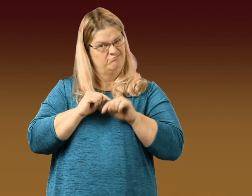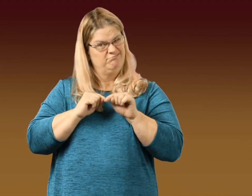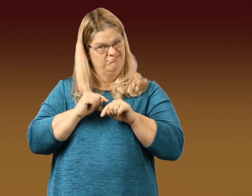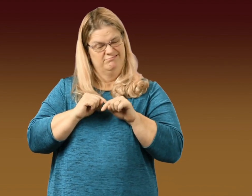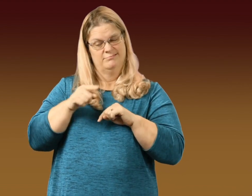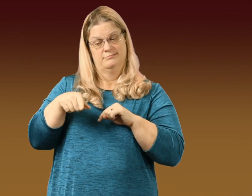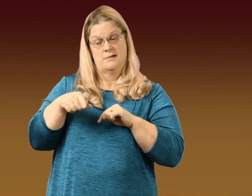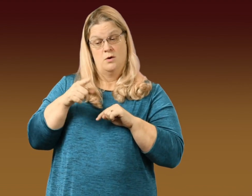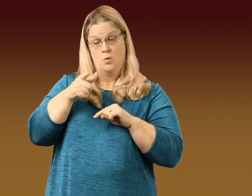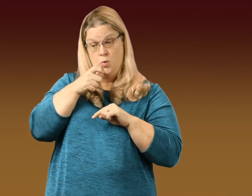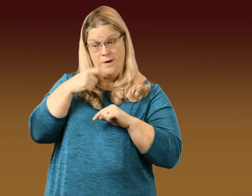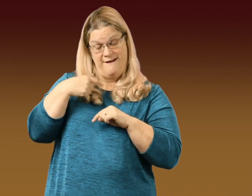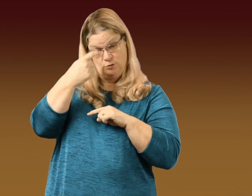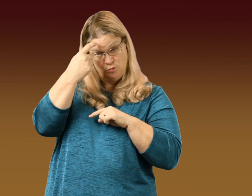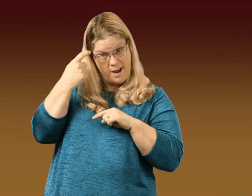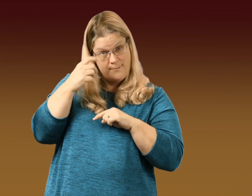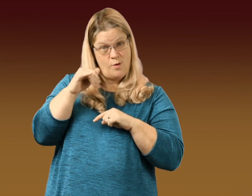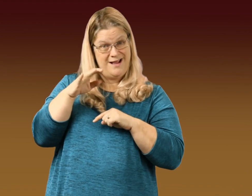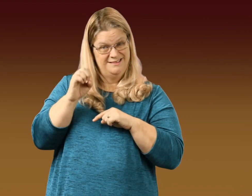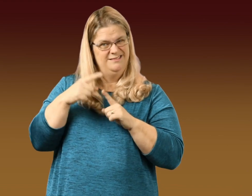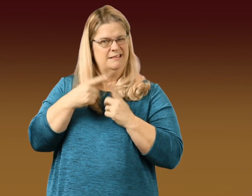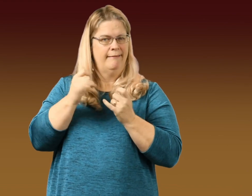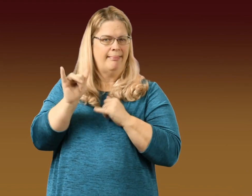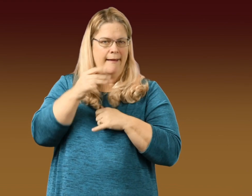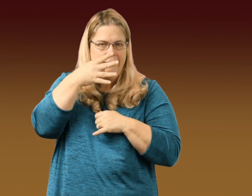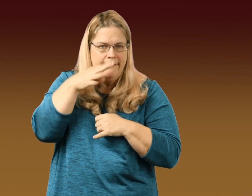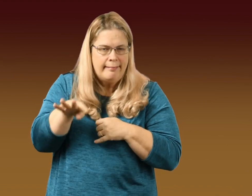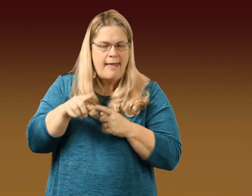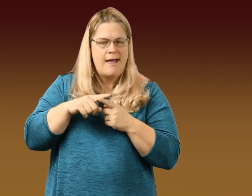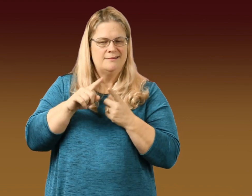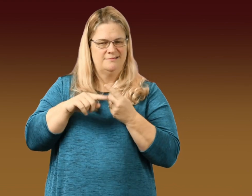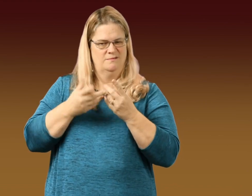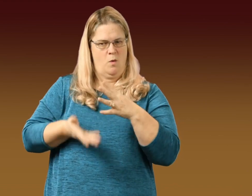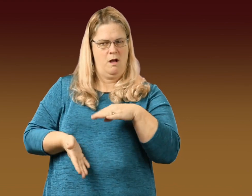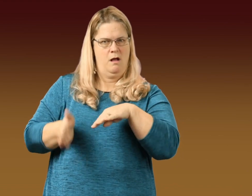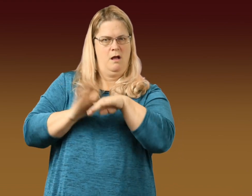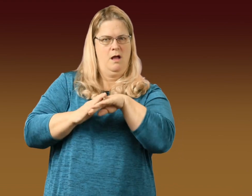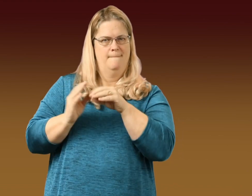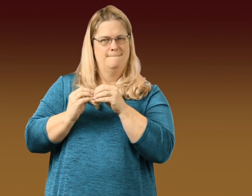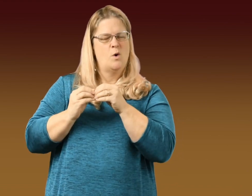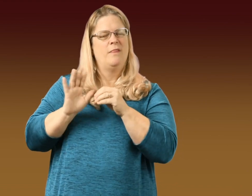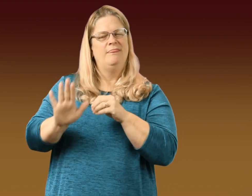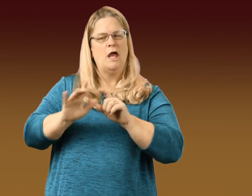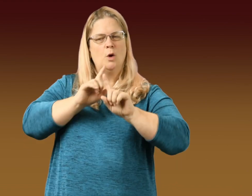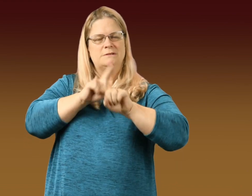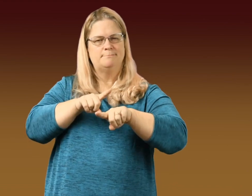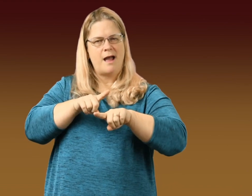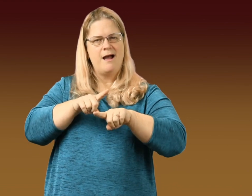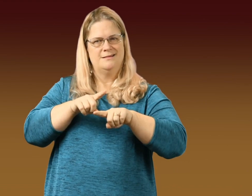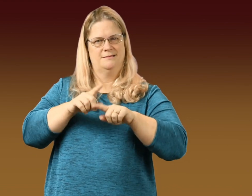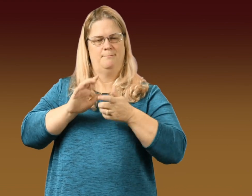If a person has trauma or ACEs such as neglect, that can intensify their response